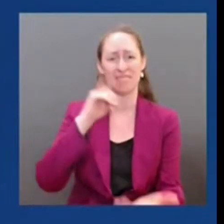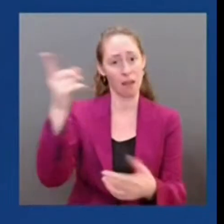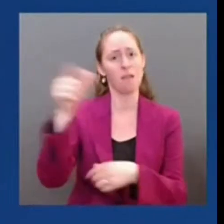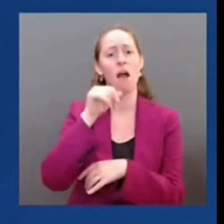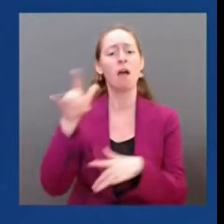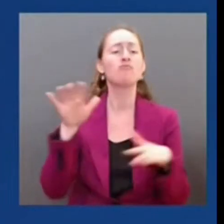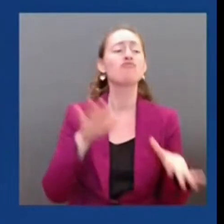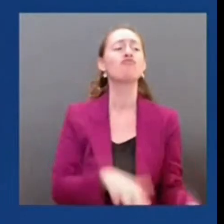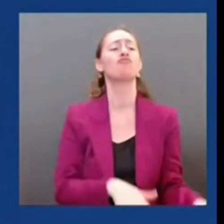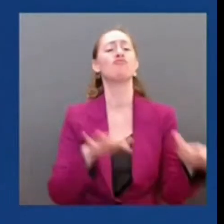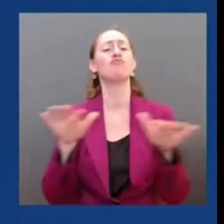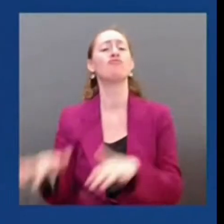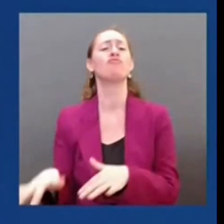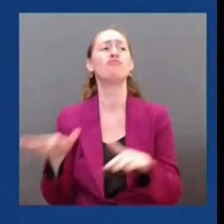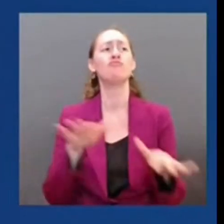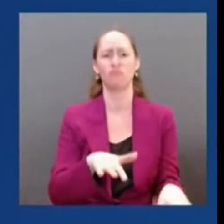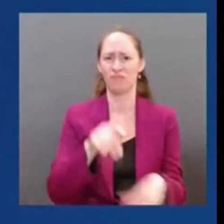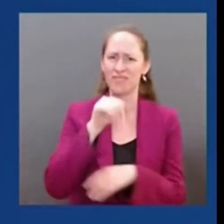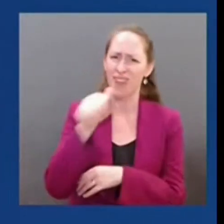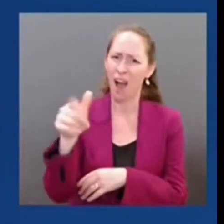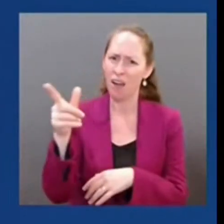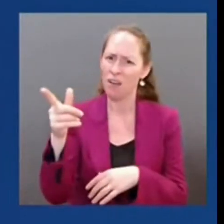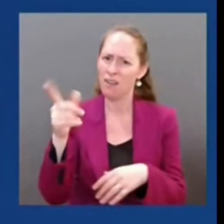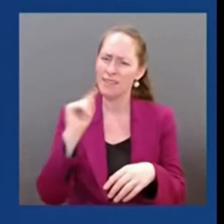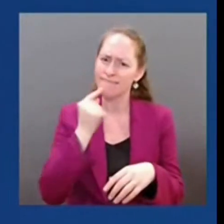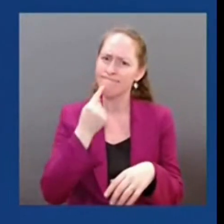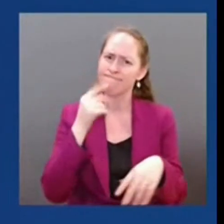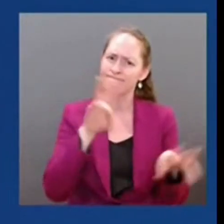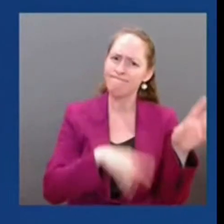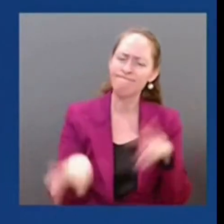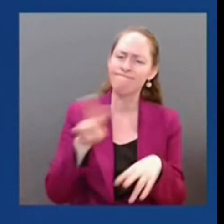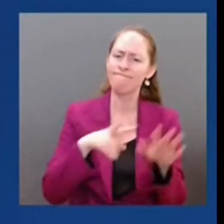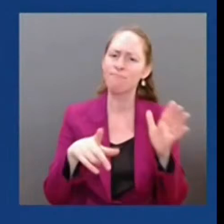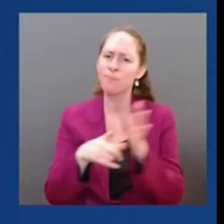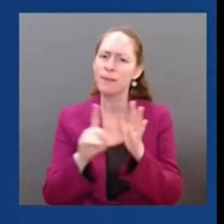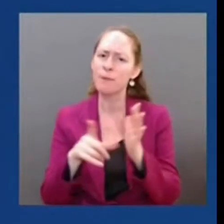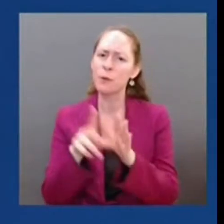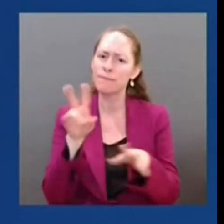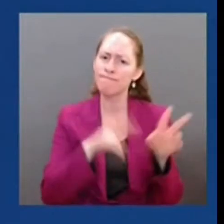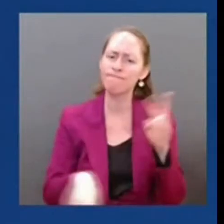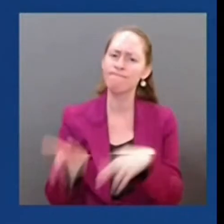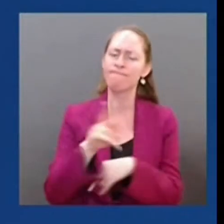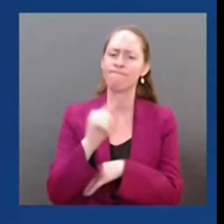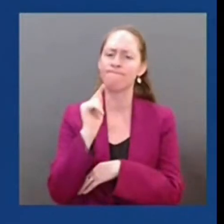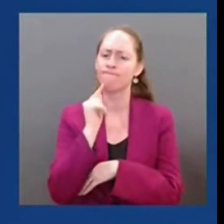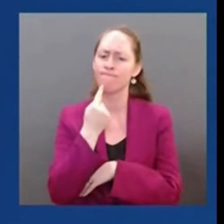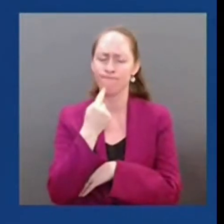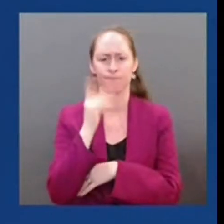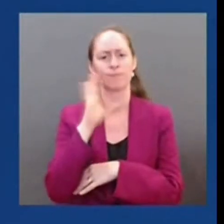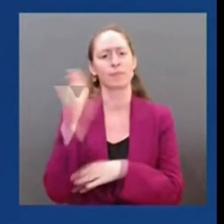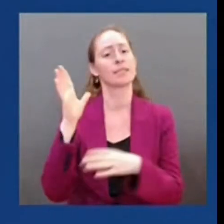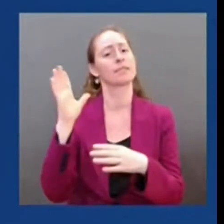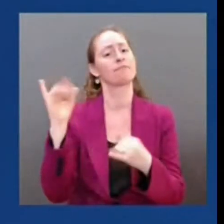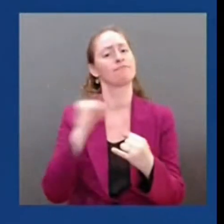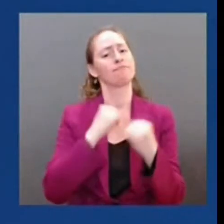TIME AND THEY DON'T WASTE TIME, TO ANALYZE THE DATA AND MAKE A